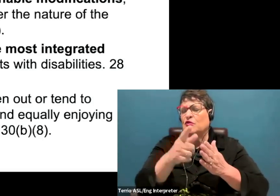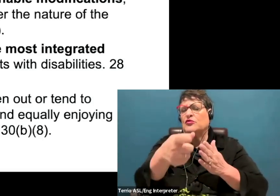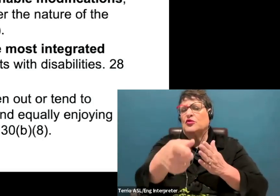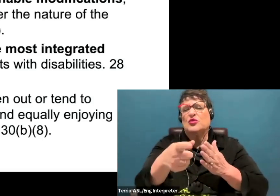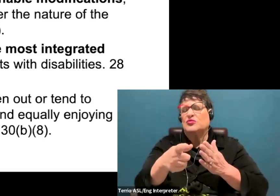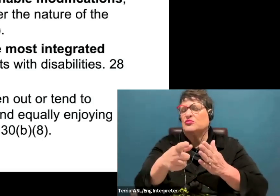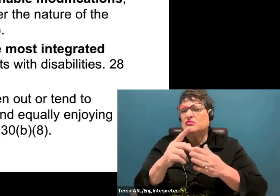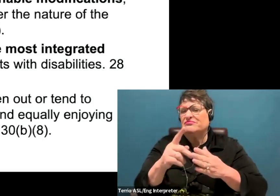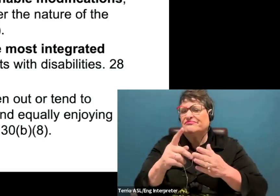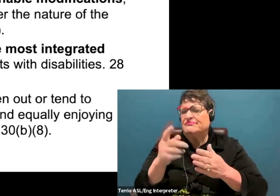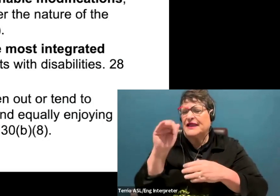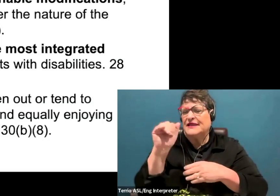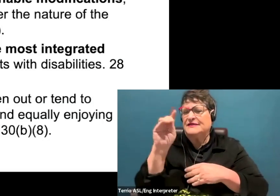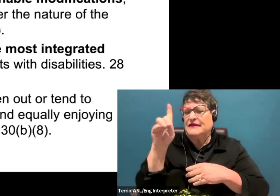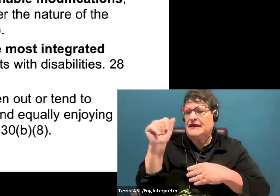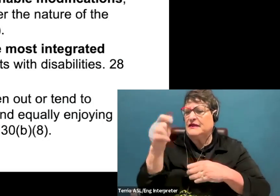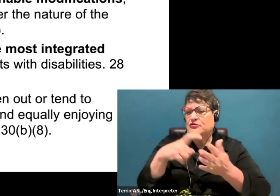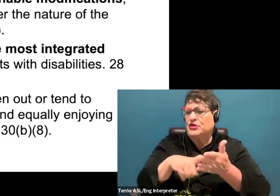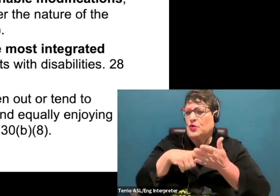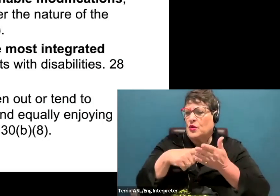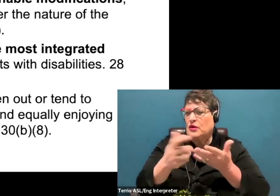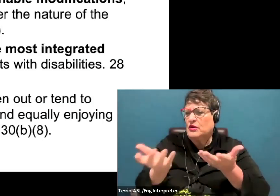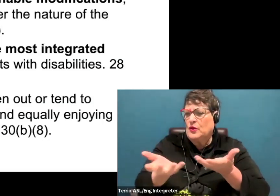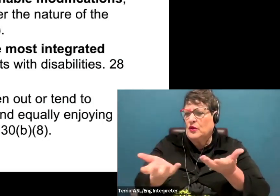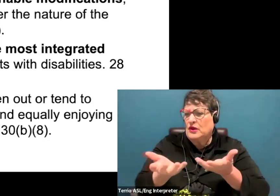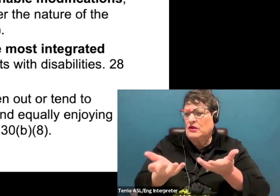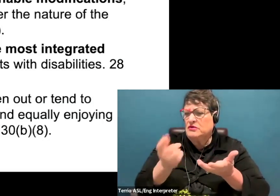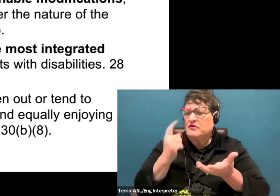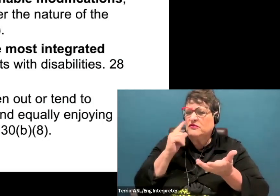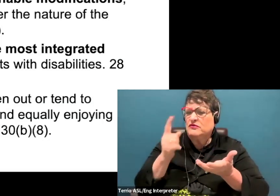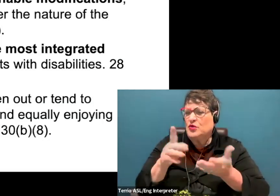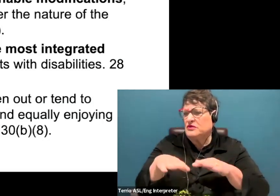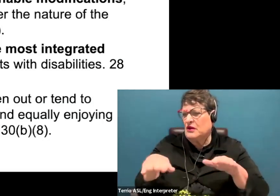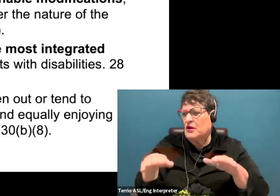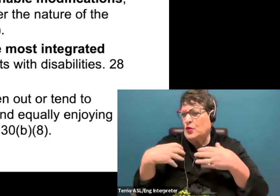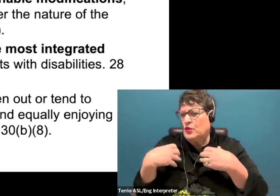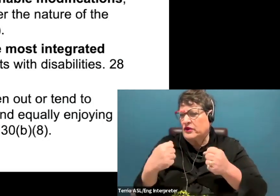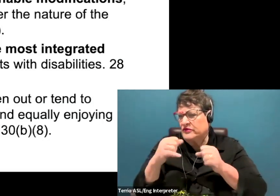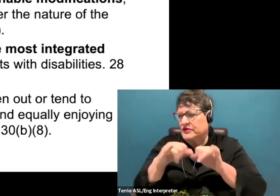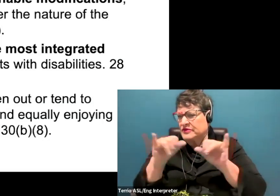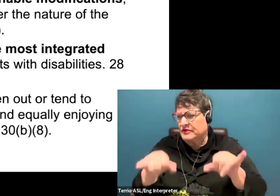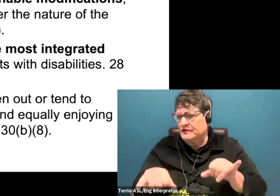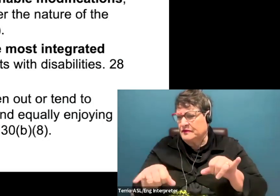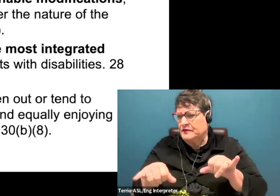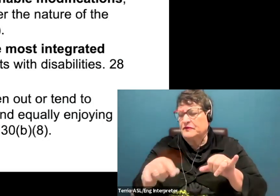the ADA requires of the child welfare system. Well, first, we know that under the ADA,